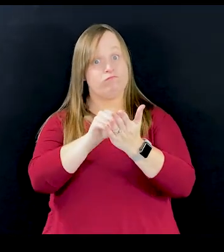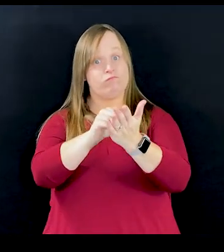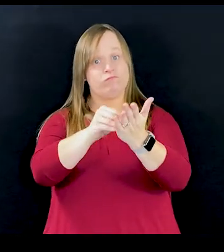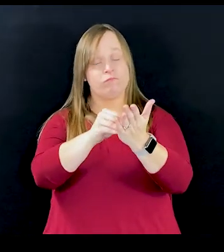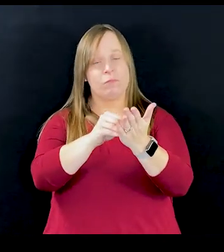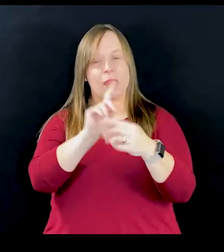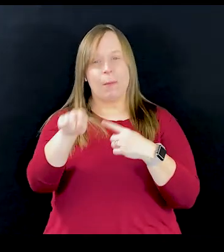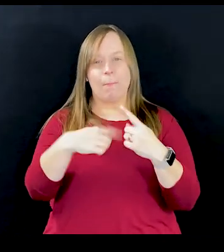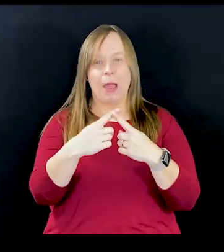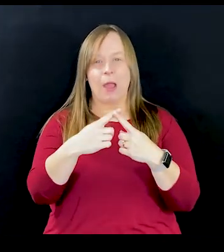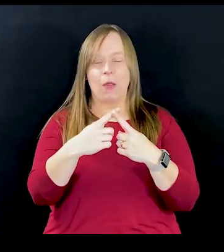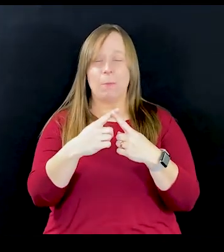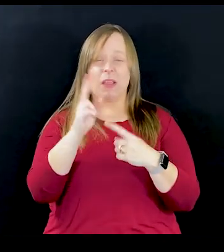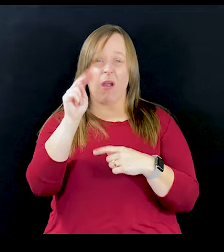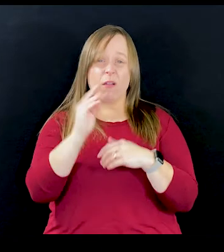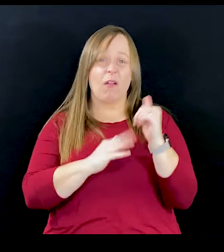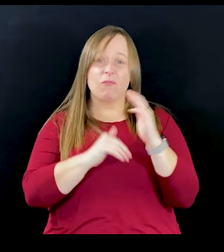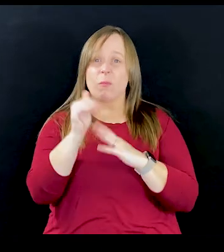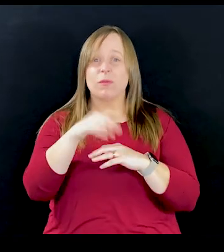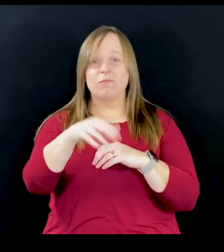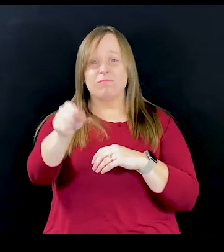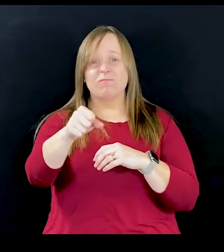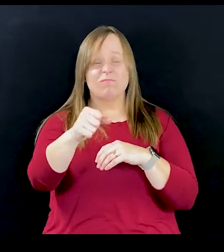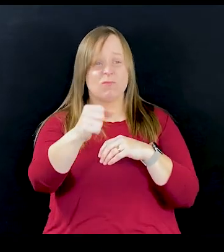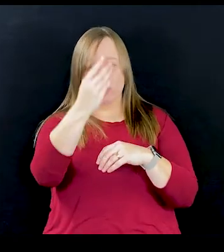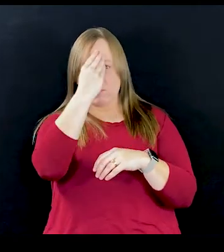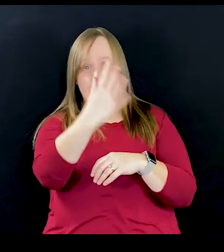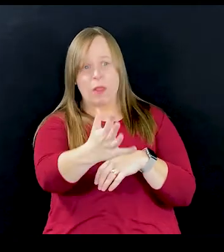It's about being uncomfortable, calling others out